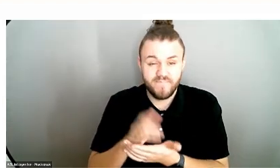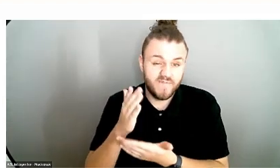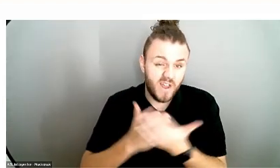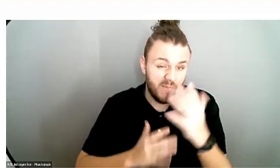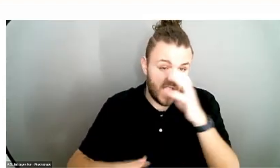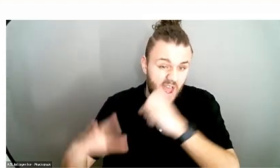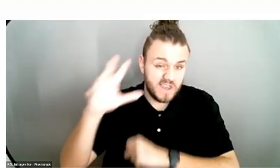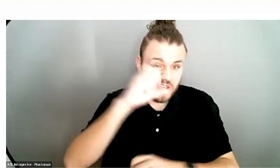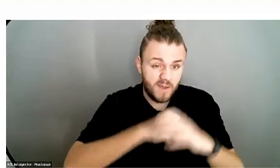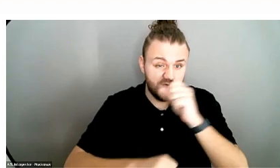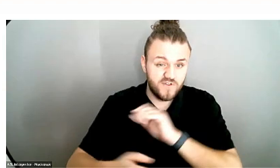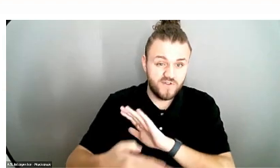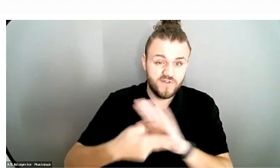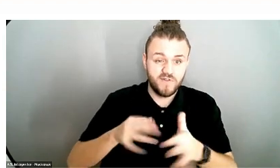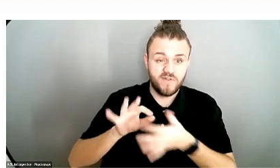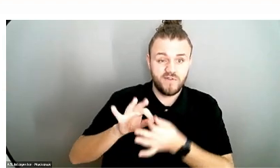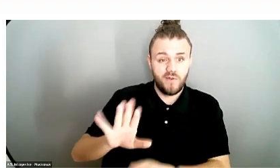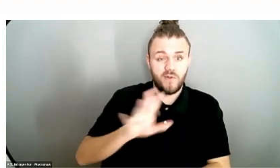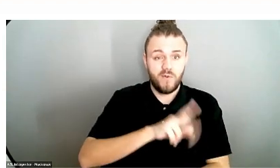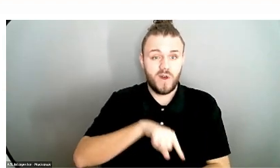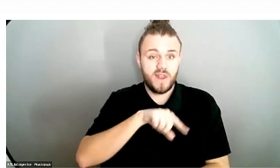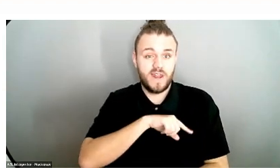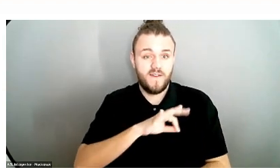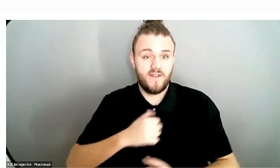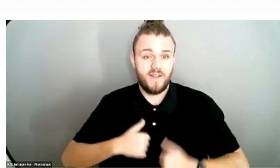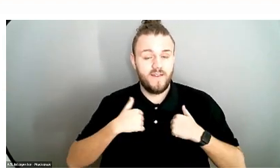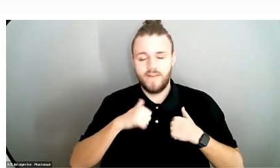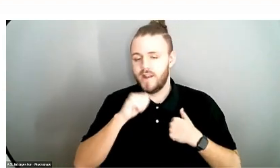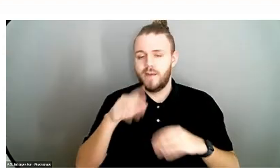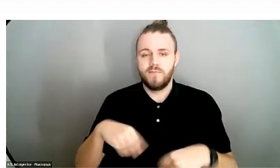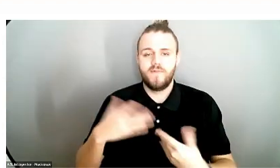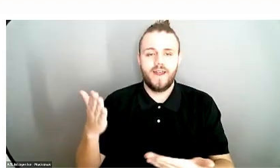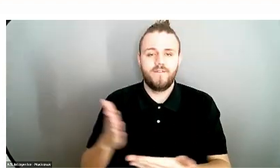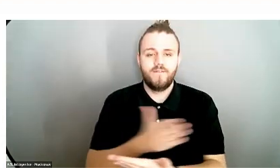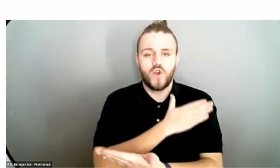about her quality of life and she wasn't offered the full spectrum of treatment options.